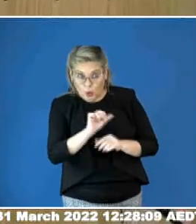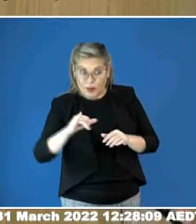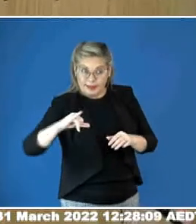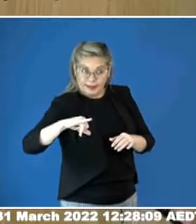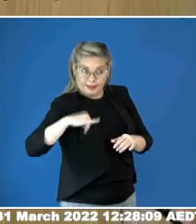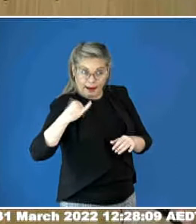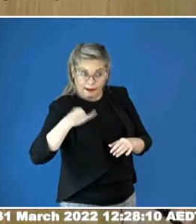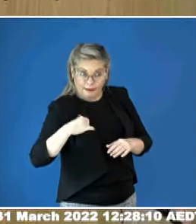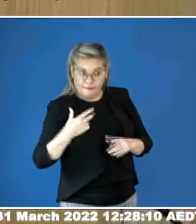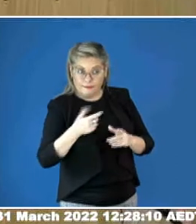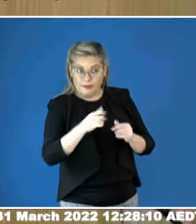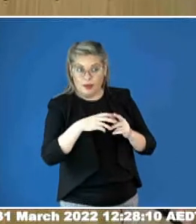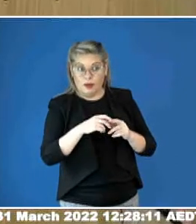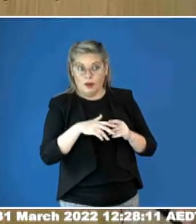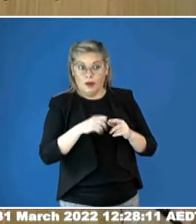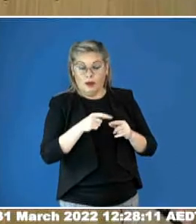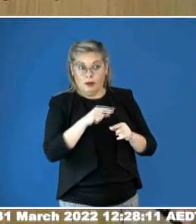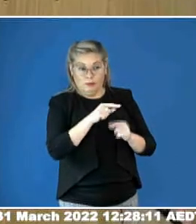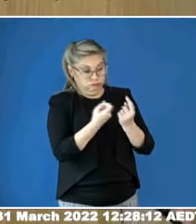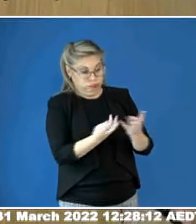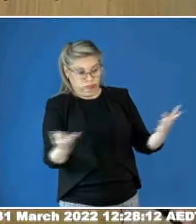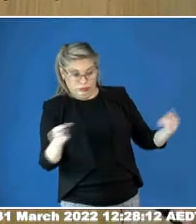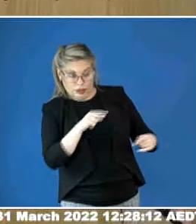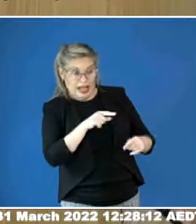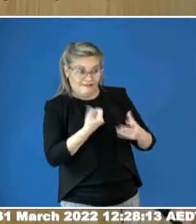to you or to people under you, what have done to ensure that they are familiar with